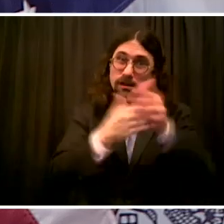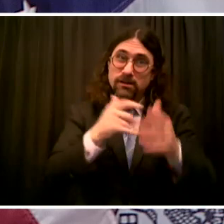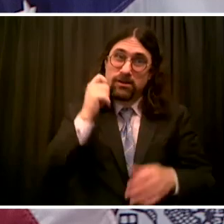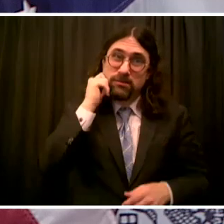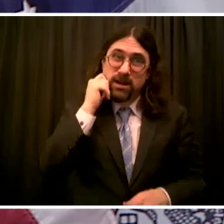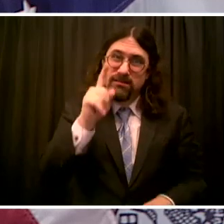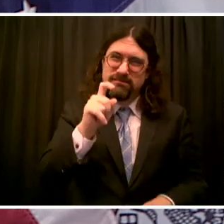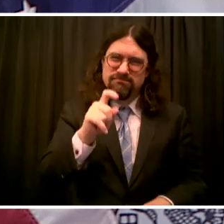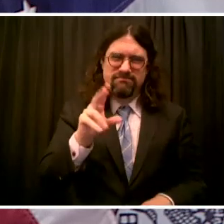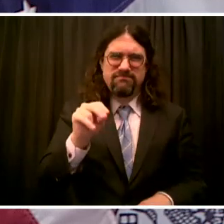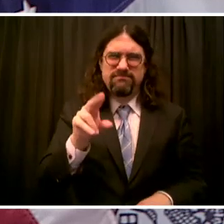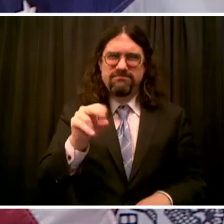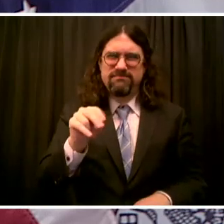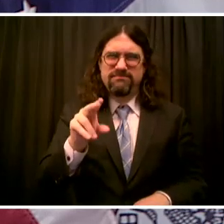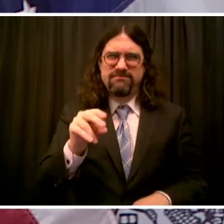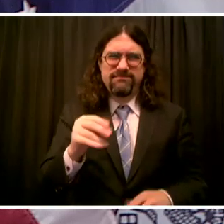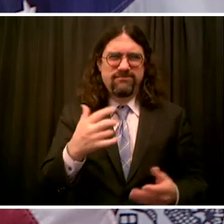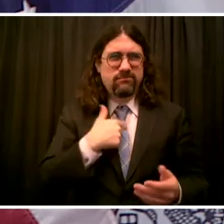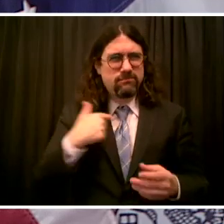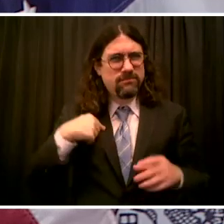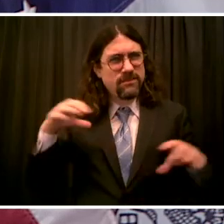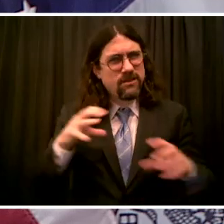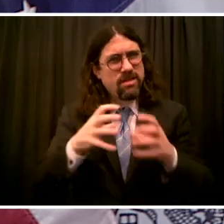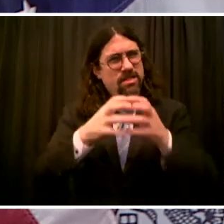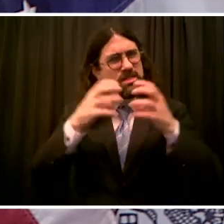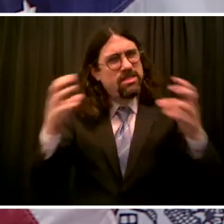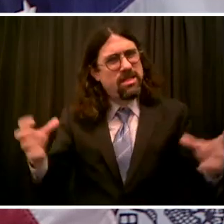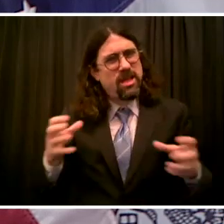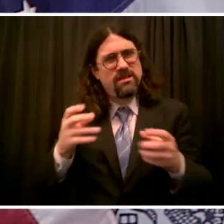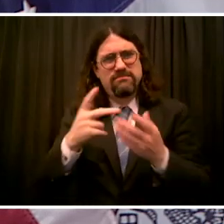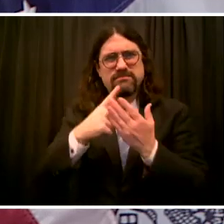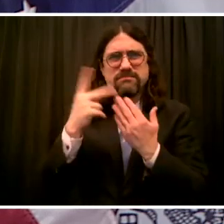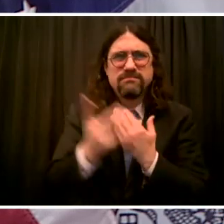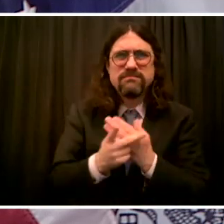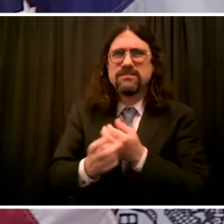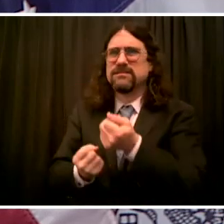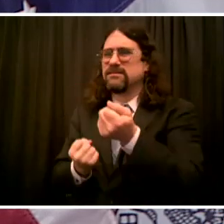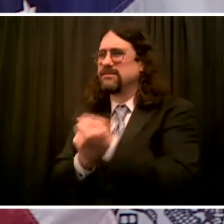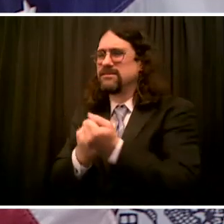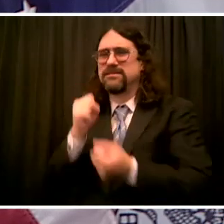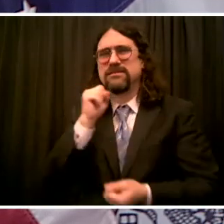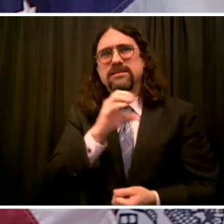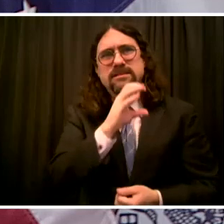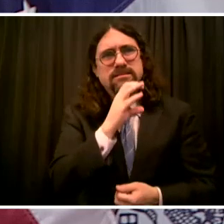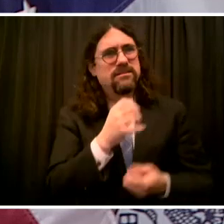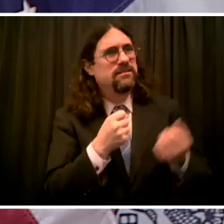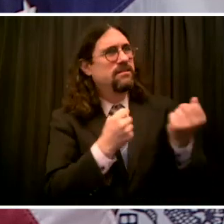WHEN WE'RE DELEIVRING FOOD TO ELDERLY SHUT UP IN THEIR APARTMENTS.